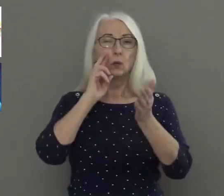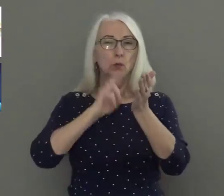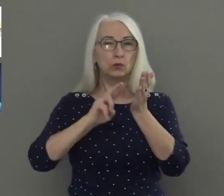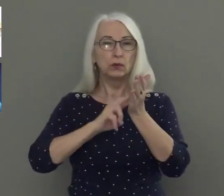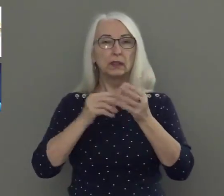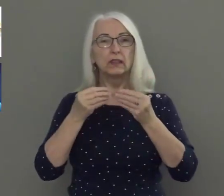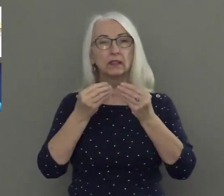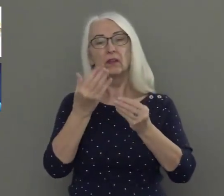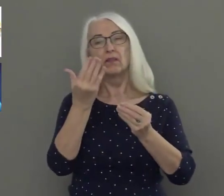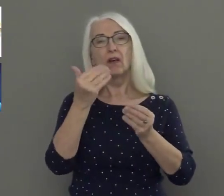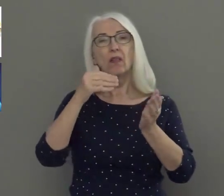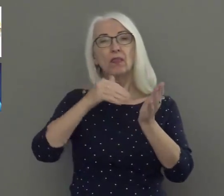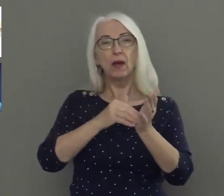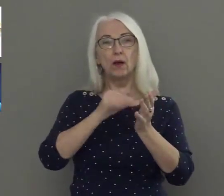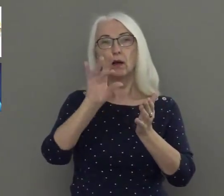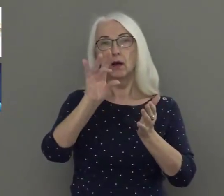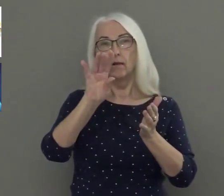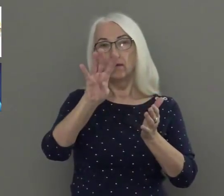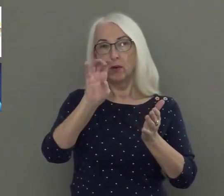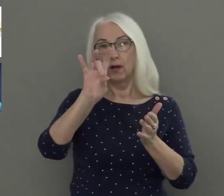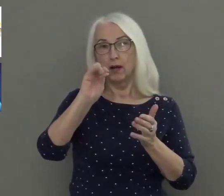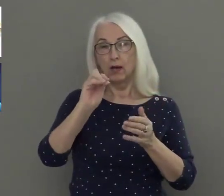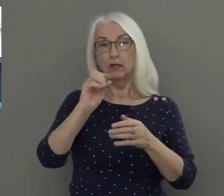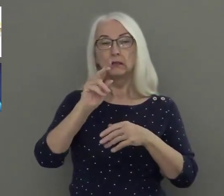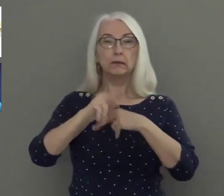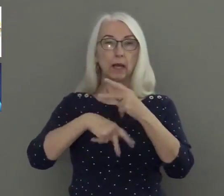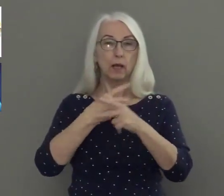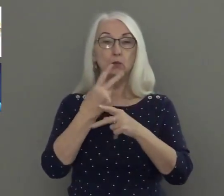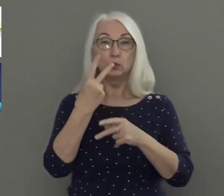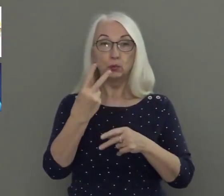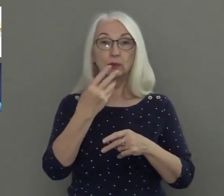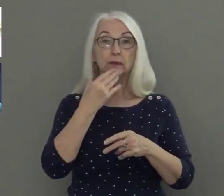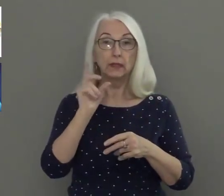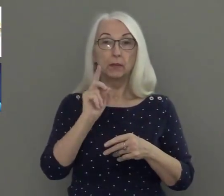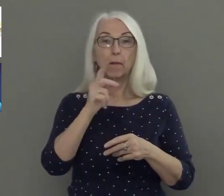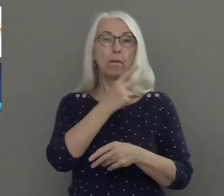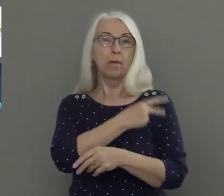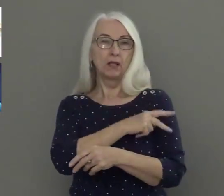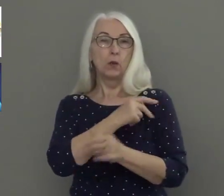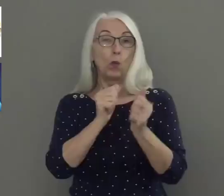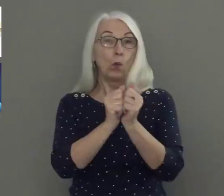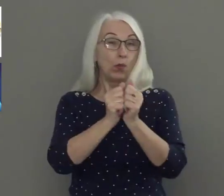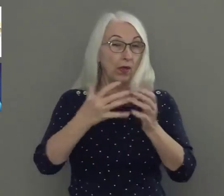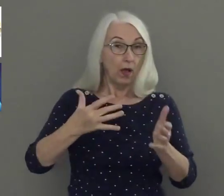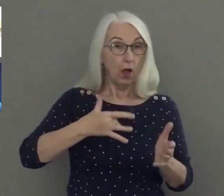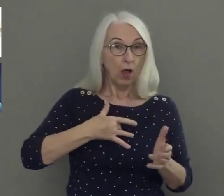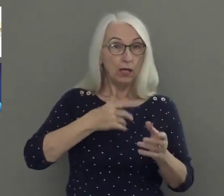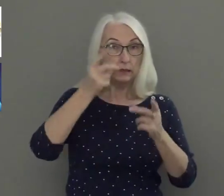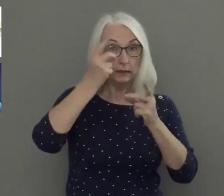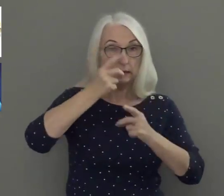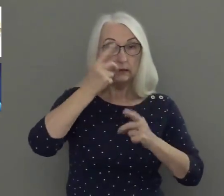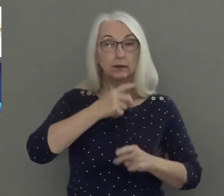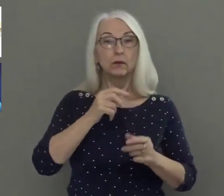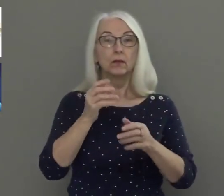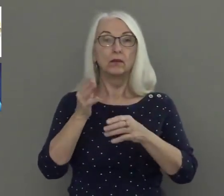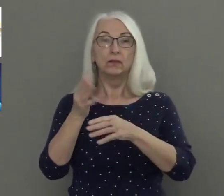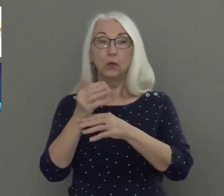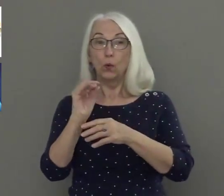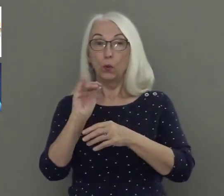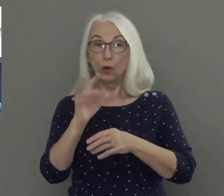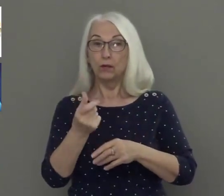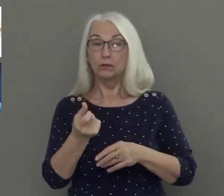Researchers gave 15,480 type 2 diabetes patients without heart disease fish oil